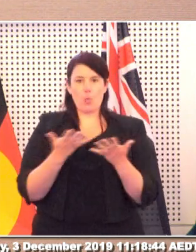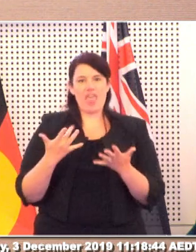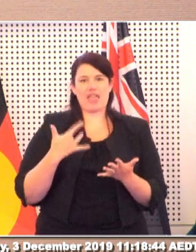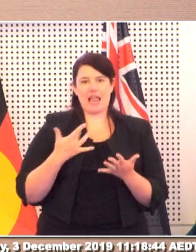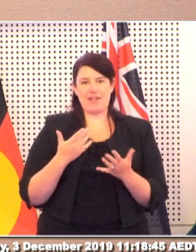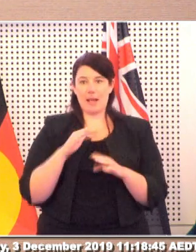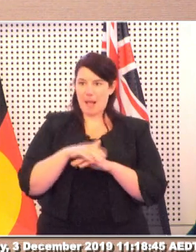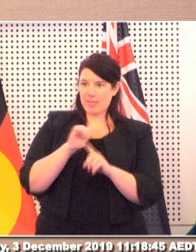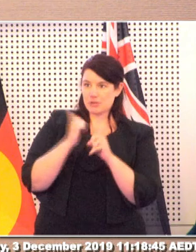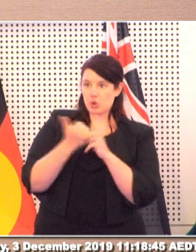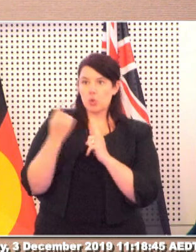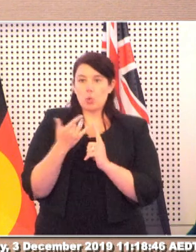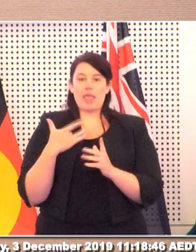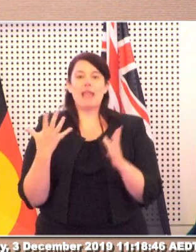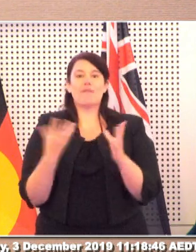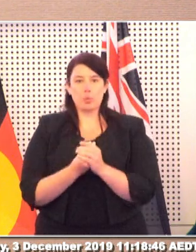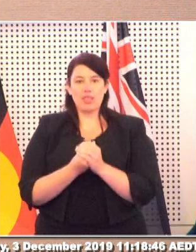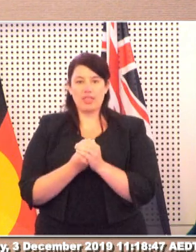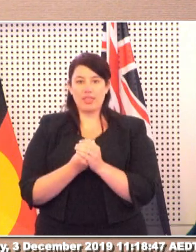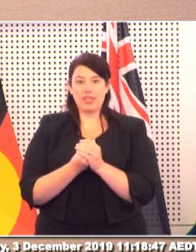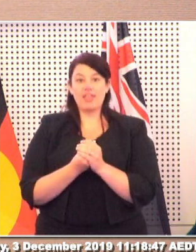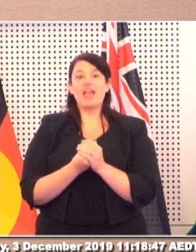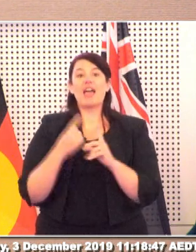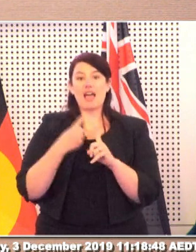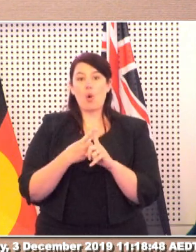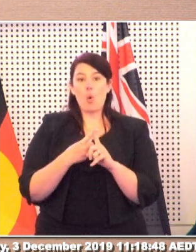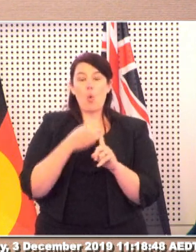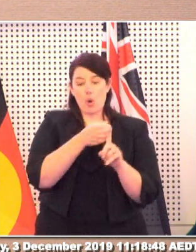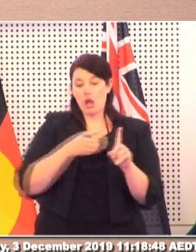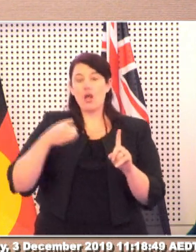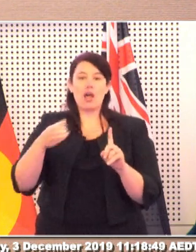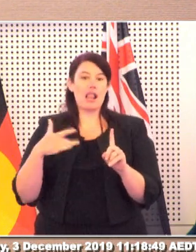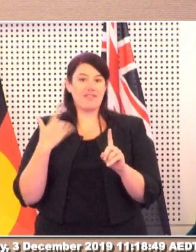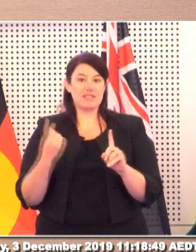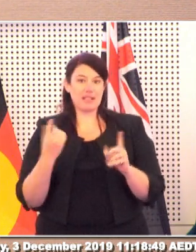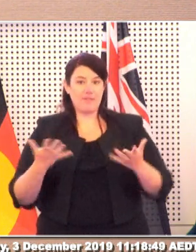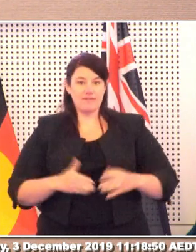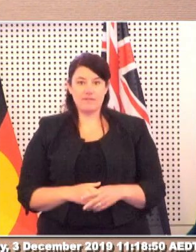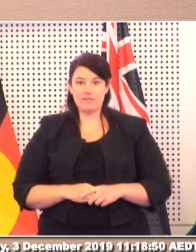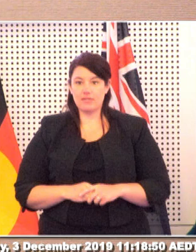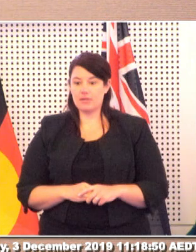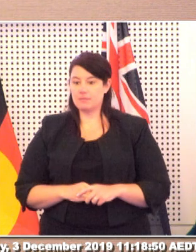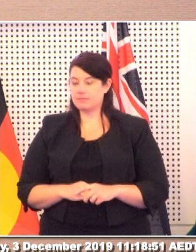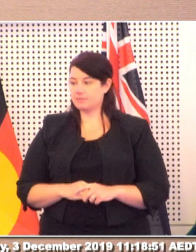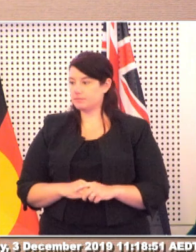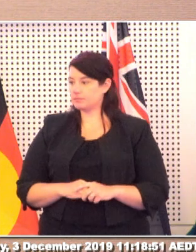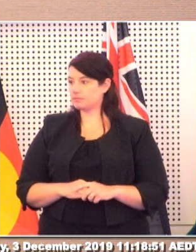they are, and then continuing to just remove them entirely. It seemed to me that one of the factors